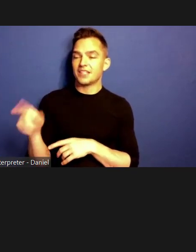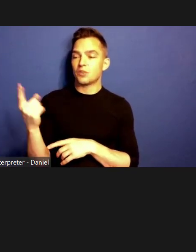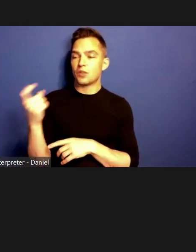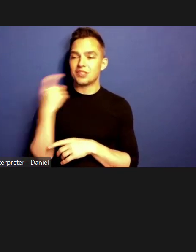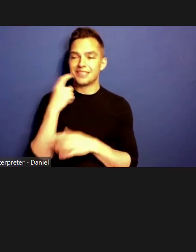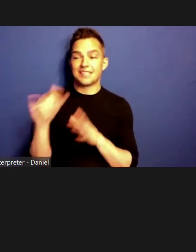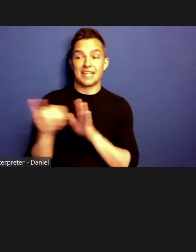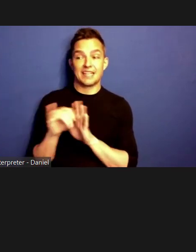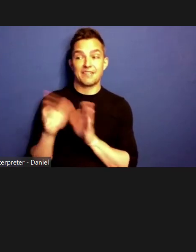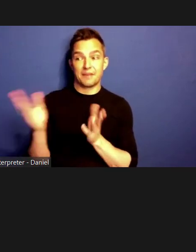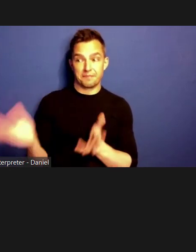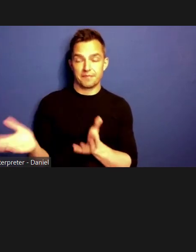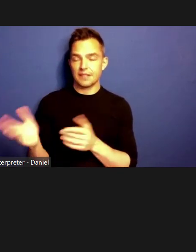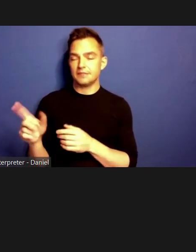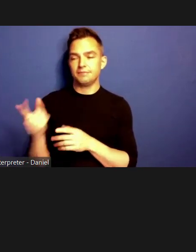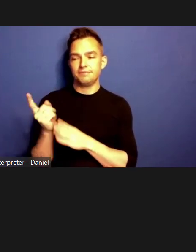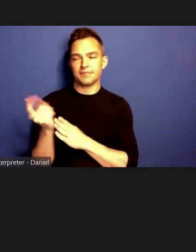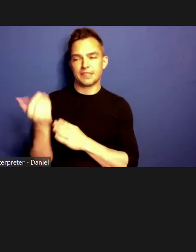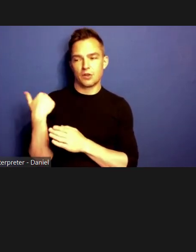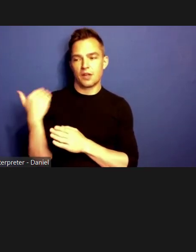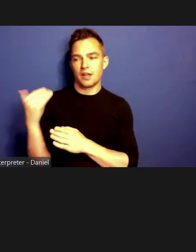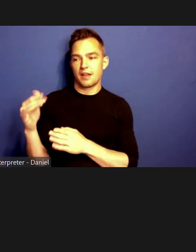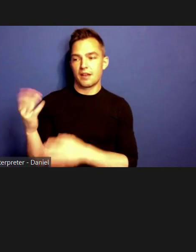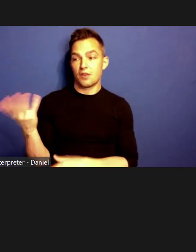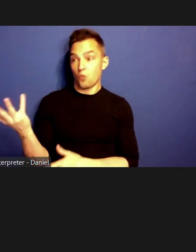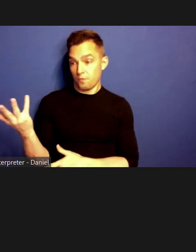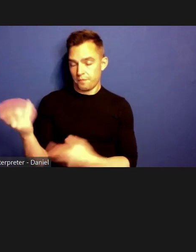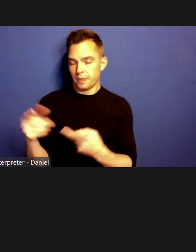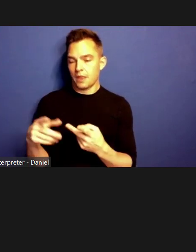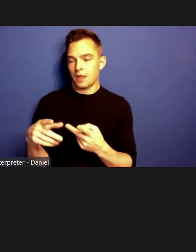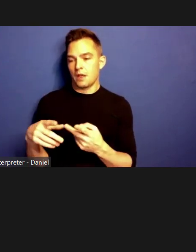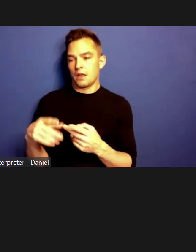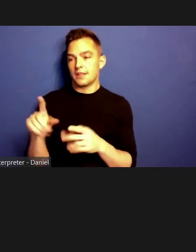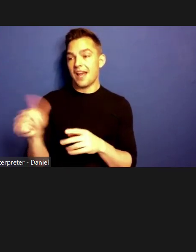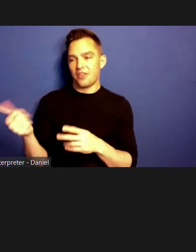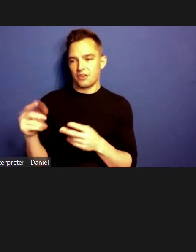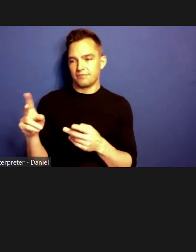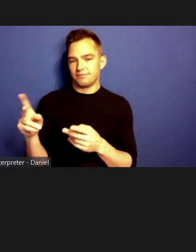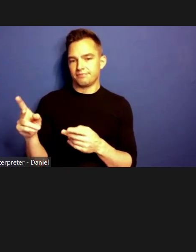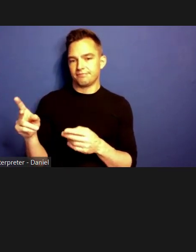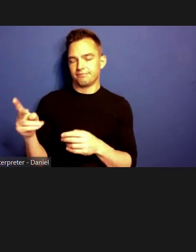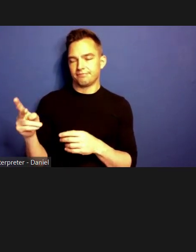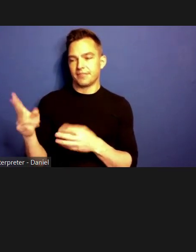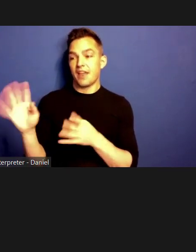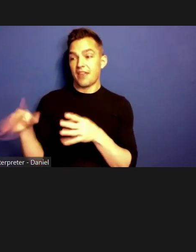and that is the screening itself is not automated like OAE is.